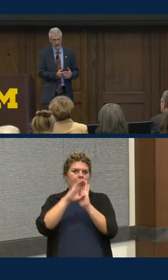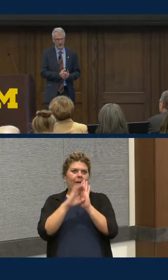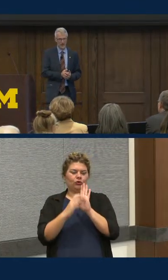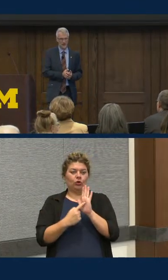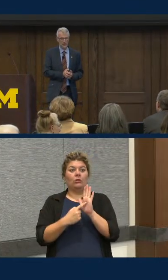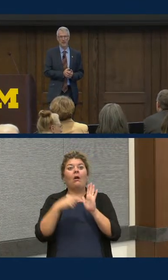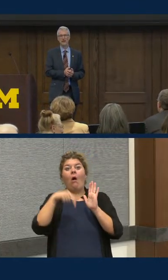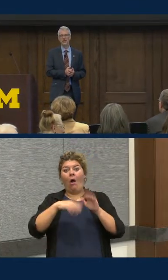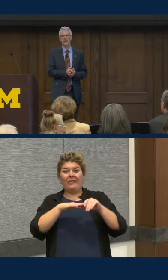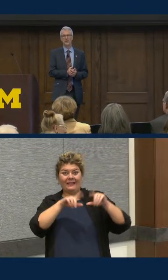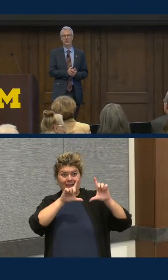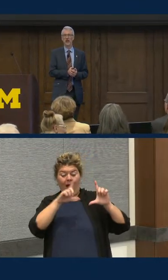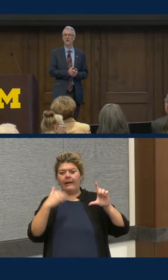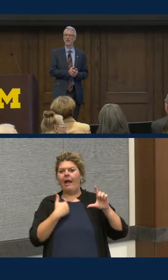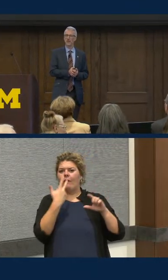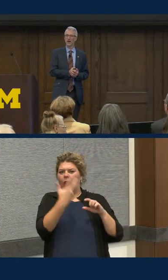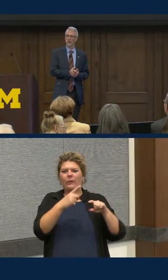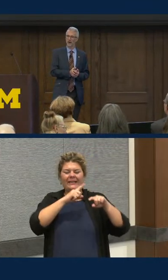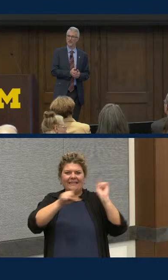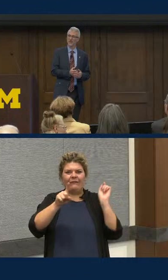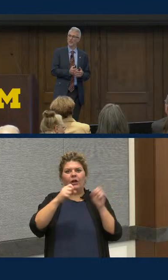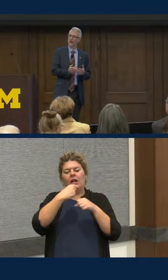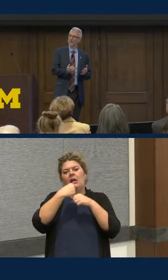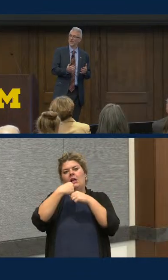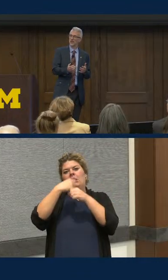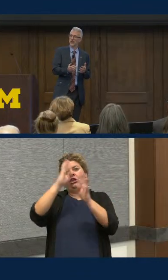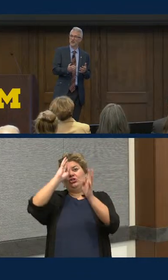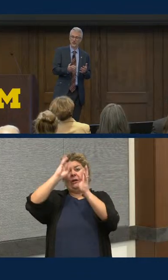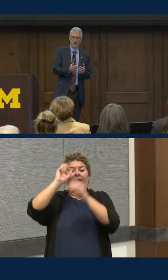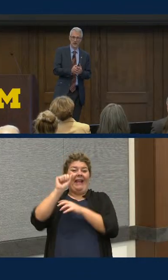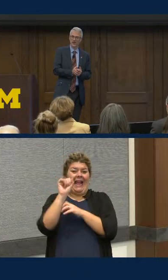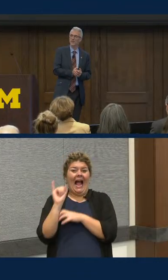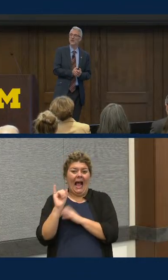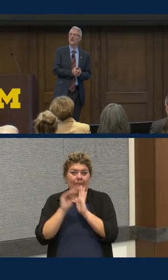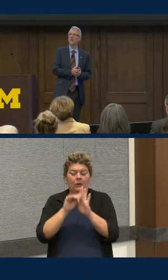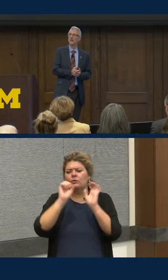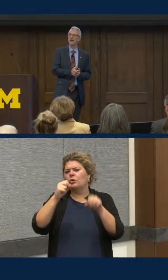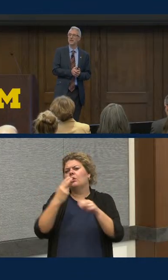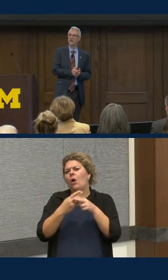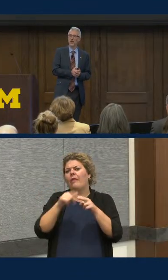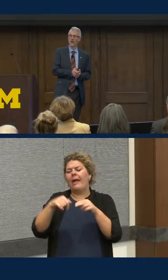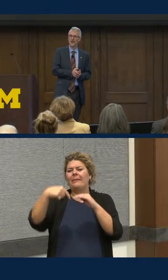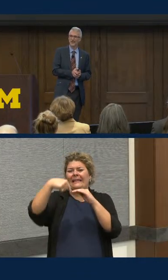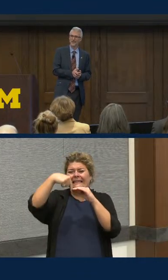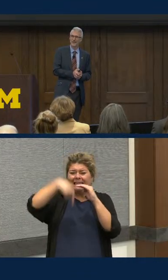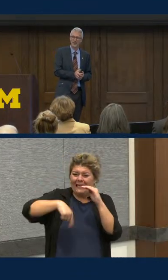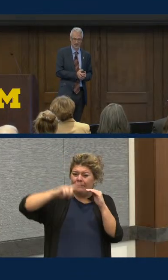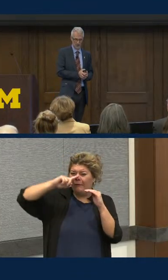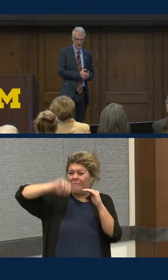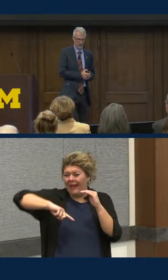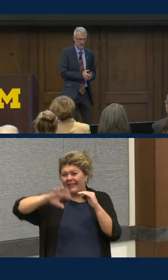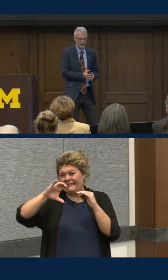three different generative AI models. You could call them